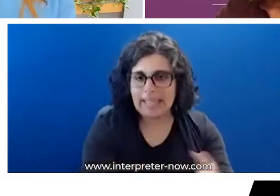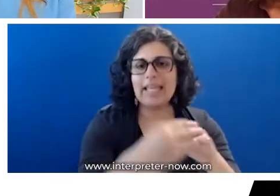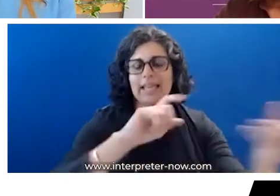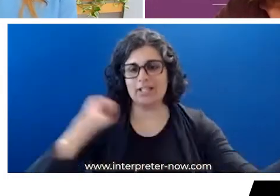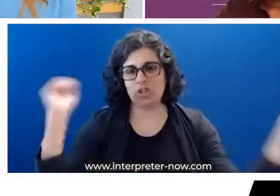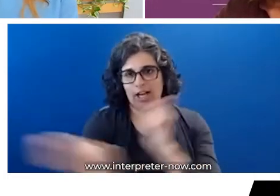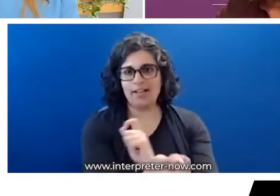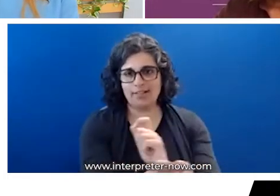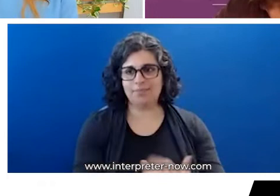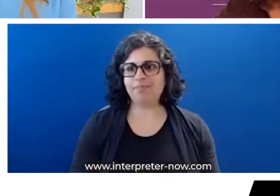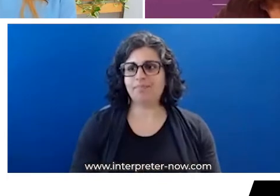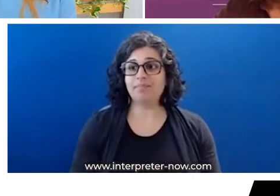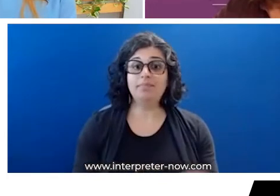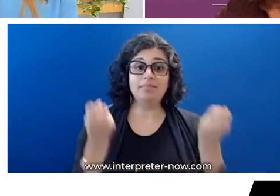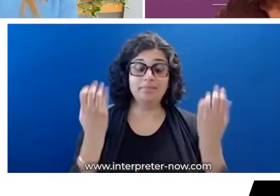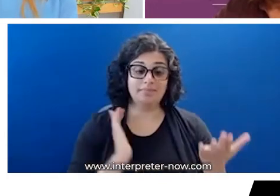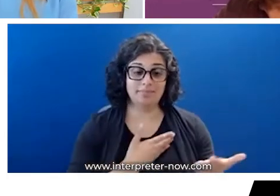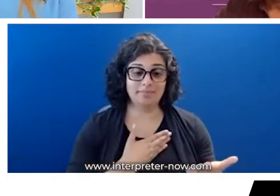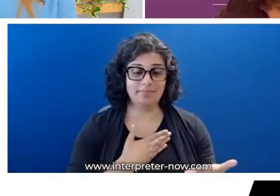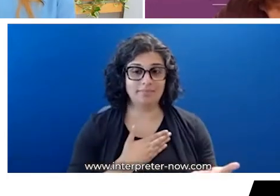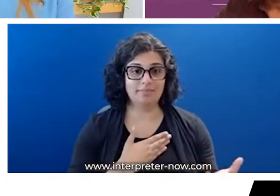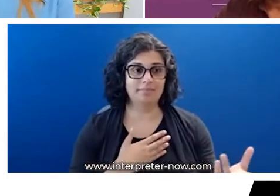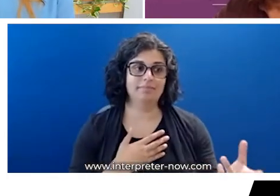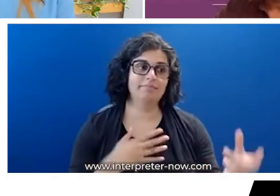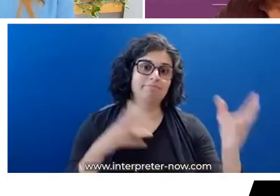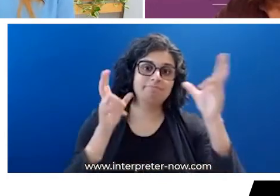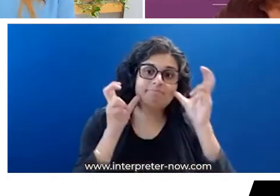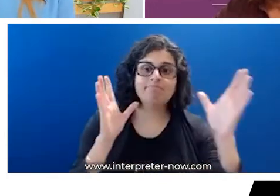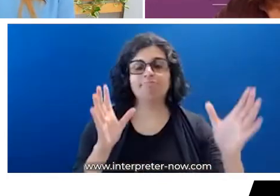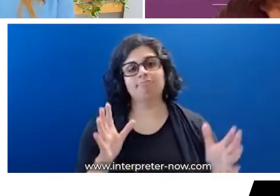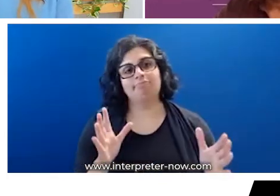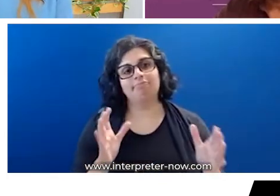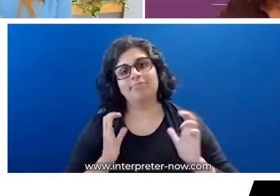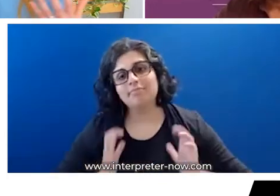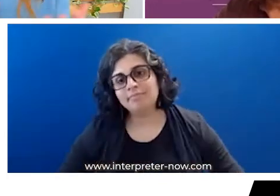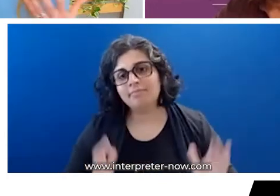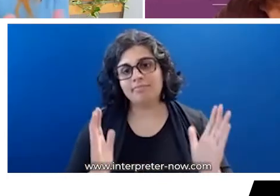Many of our listeners and our clients are struggling with building empathy and understanding